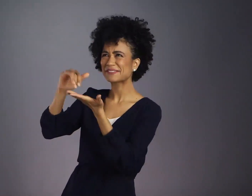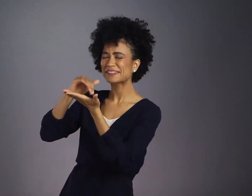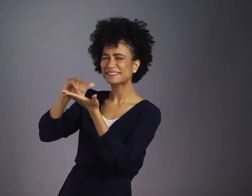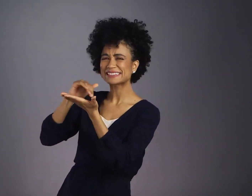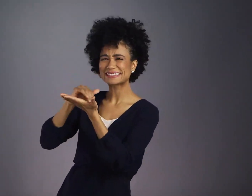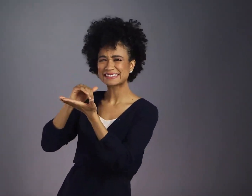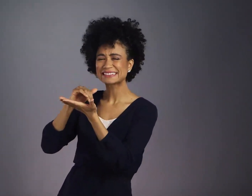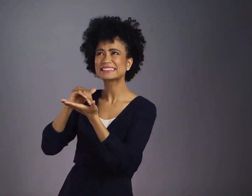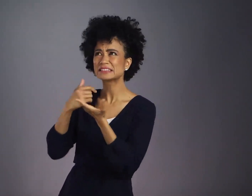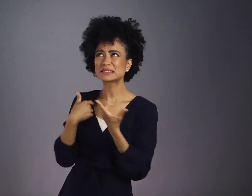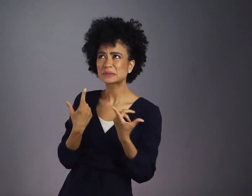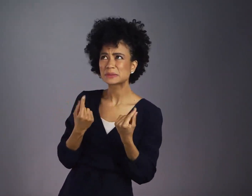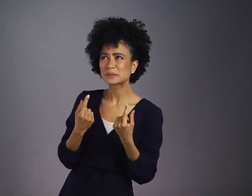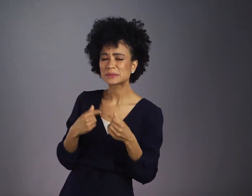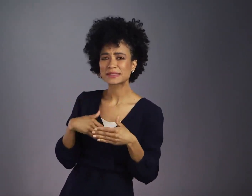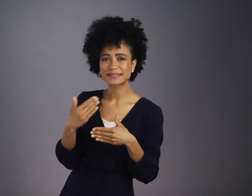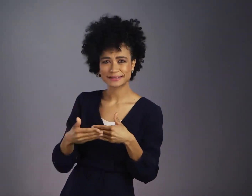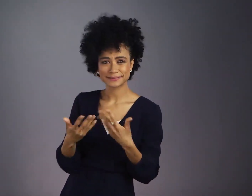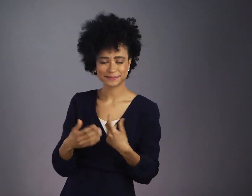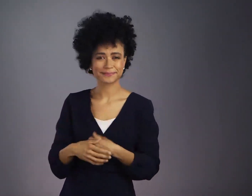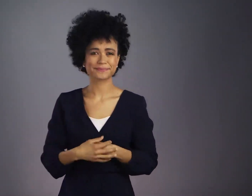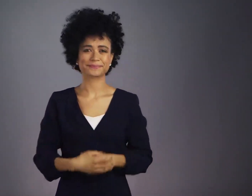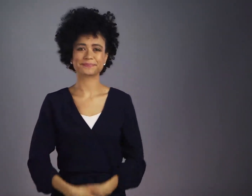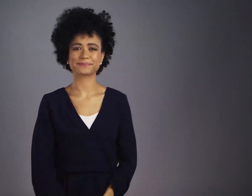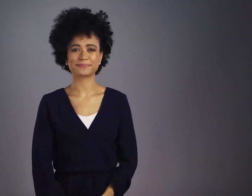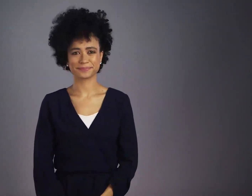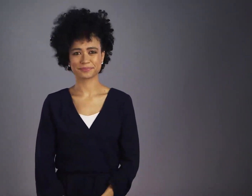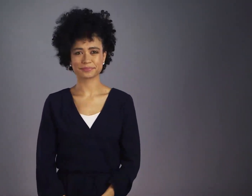and inquire what corrective measures should be taken?